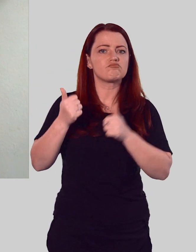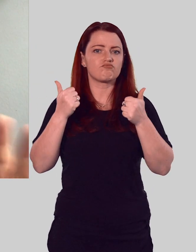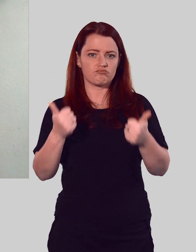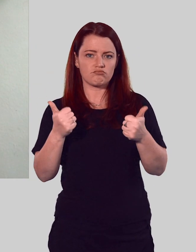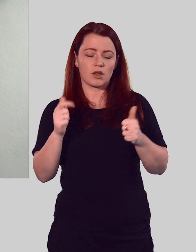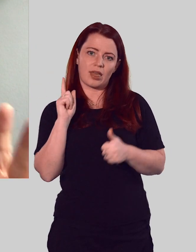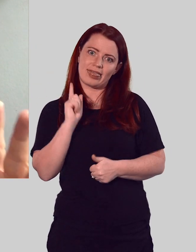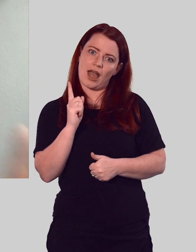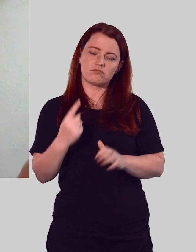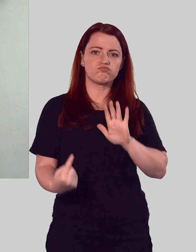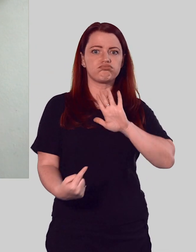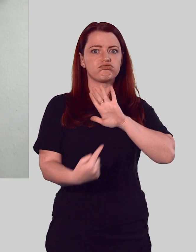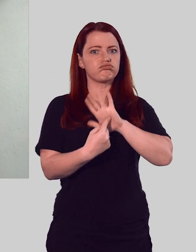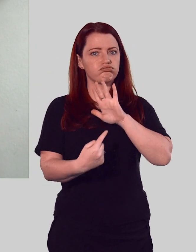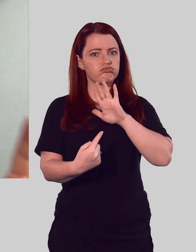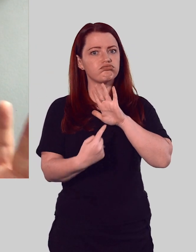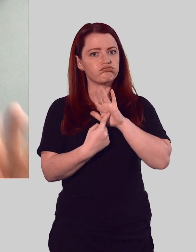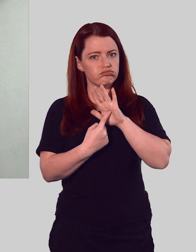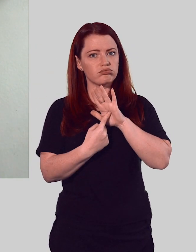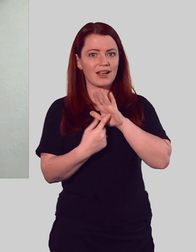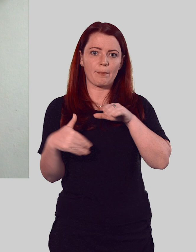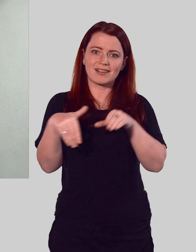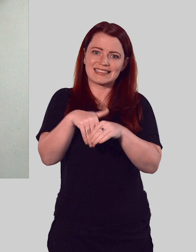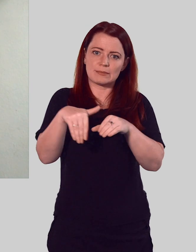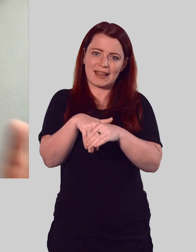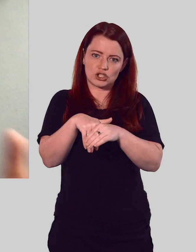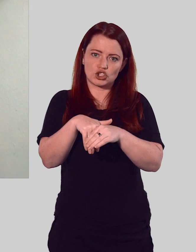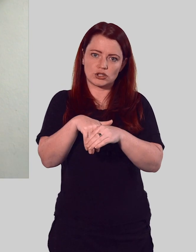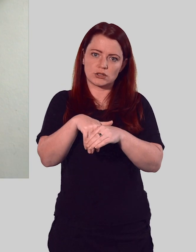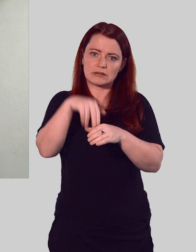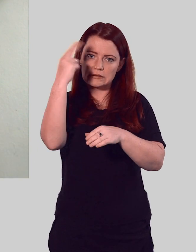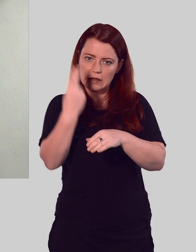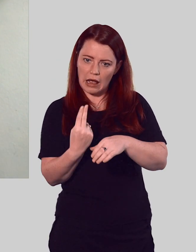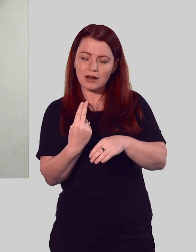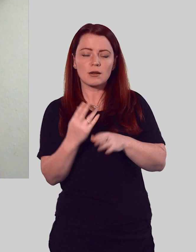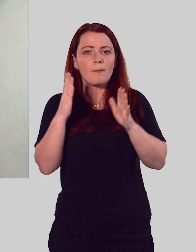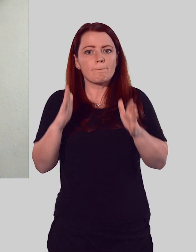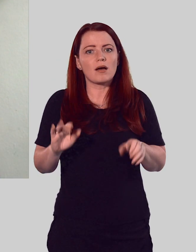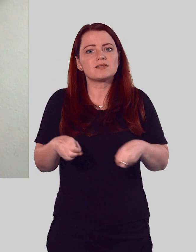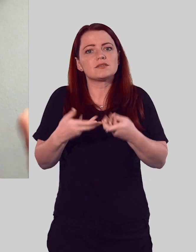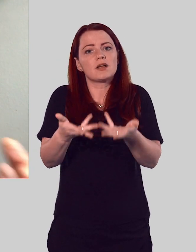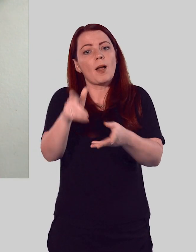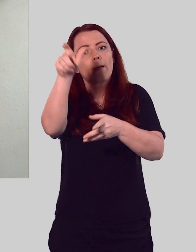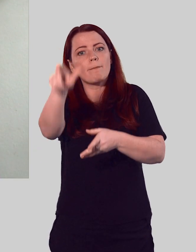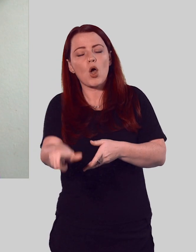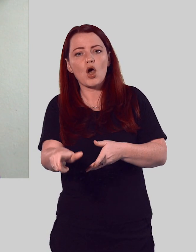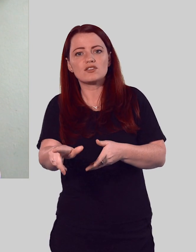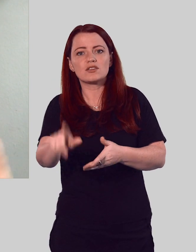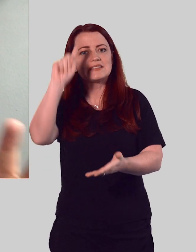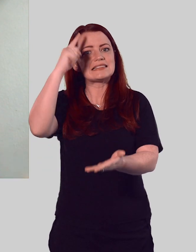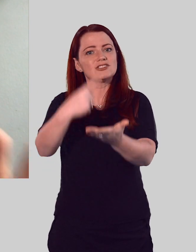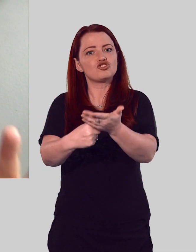important in participation design, you have to give people an easy way to choose freely not to participate and without